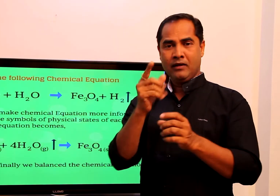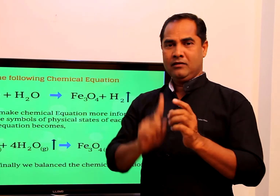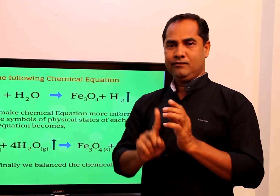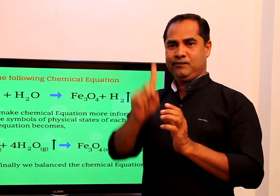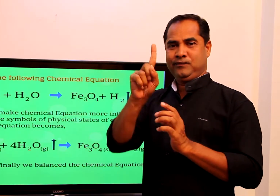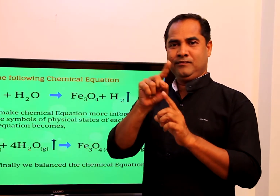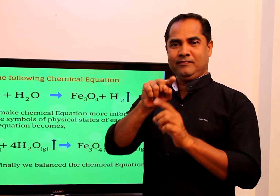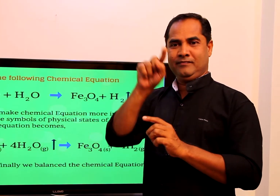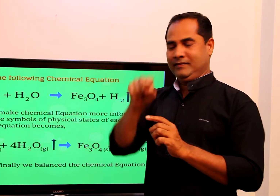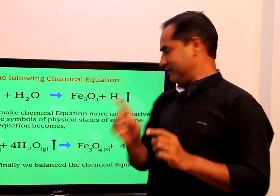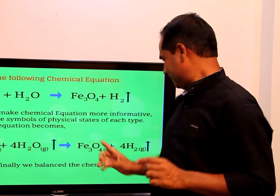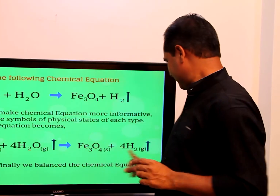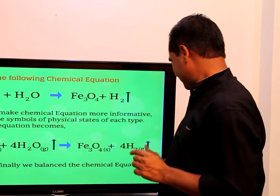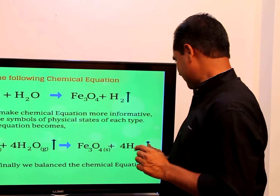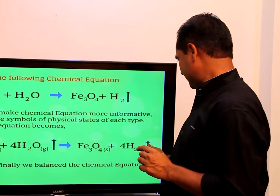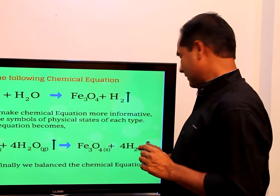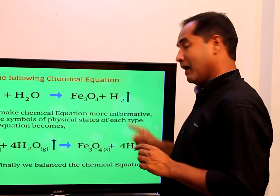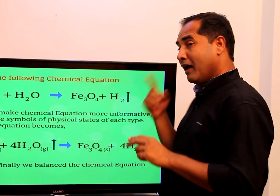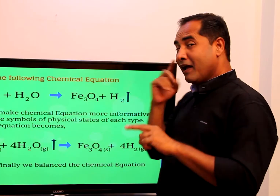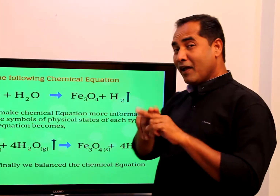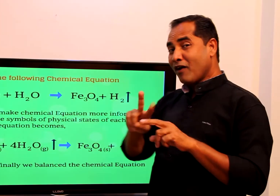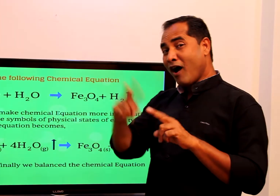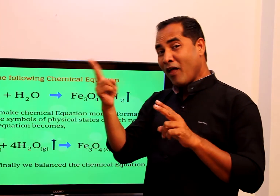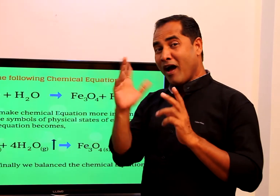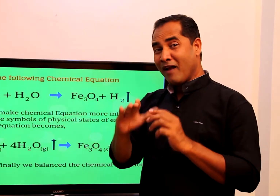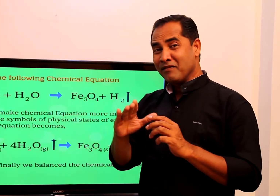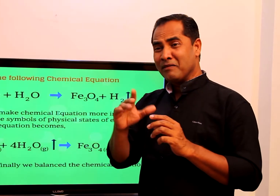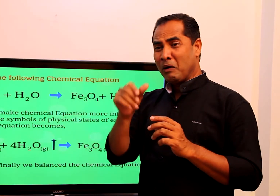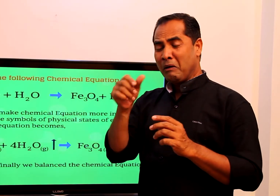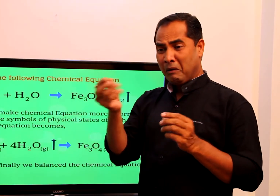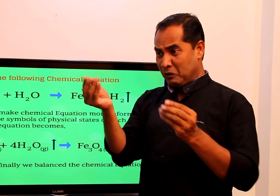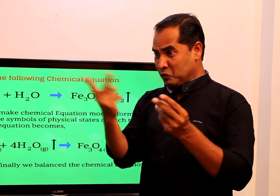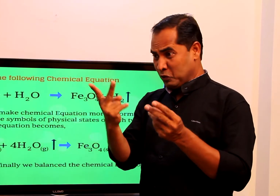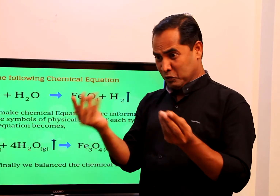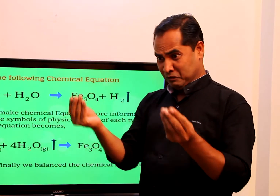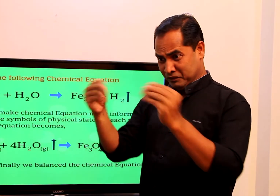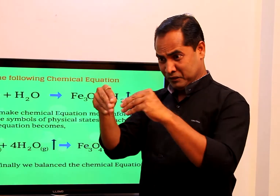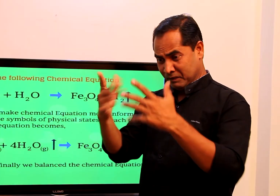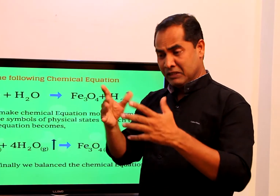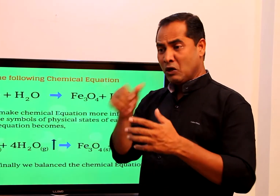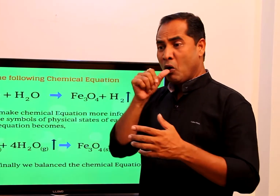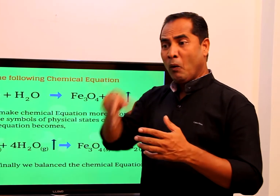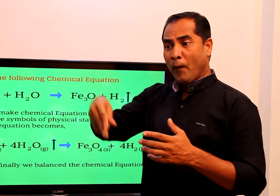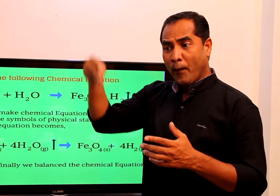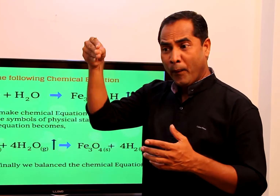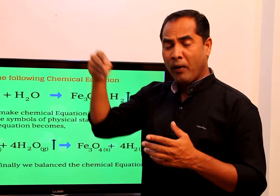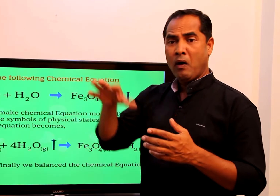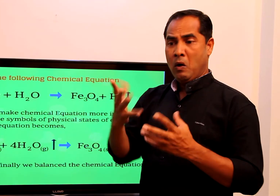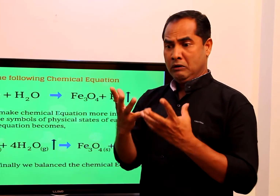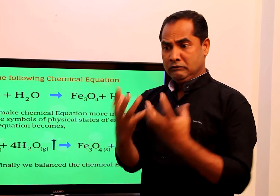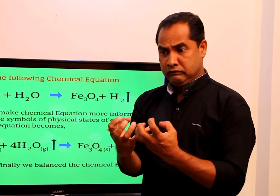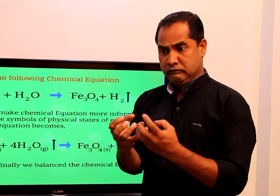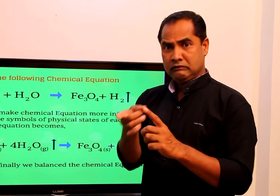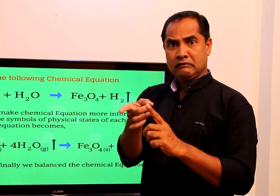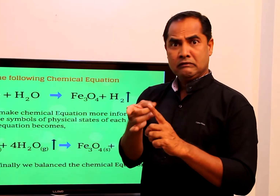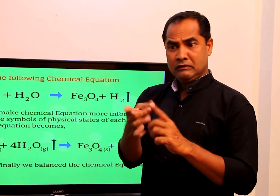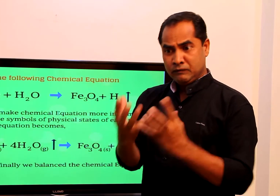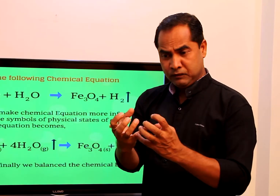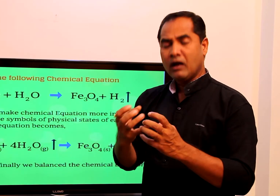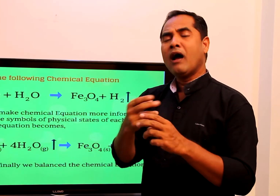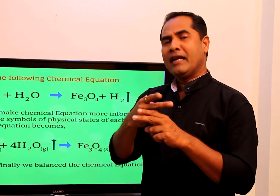a gas is emitted. There could be other annotations used in chemical equations showing solid,